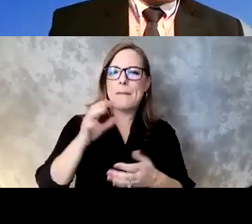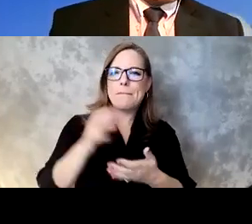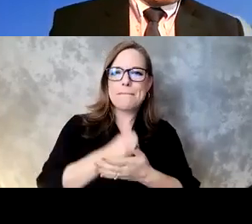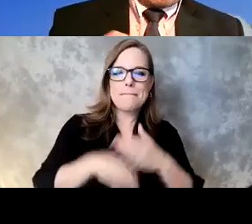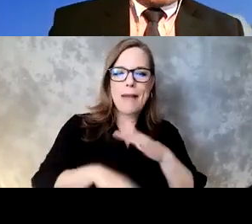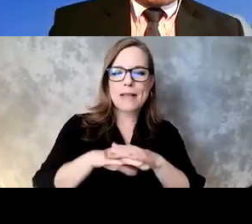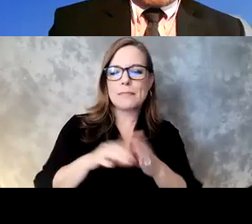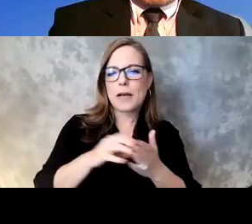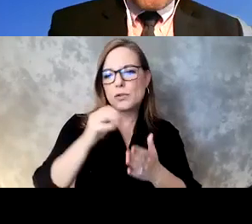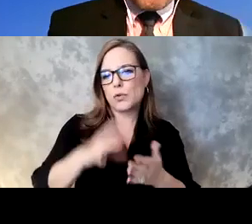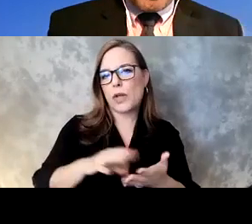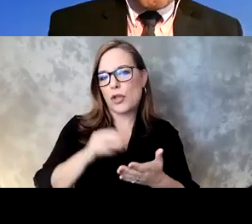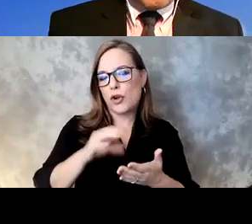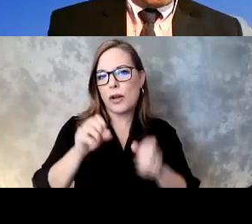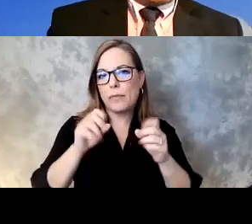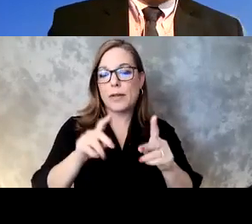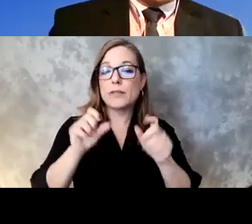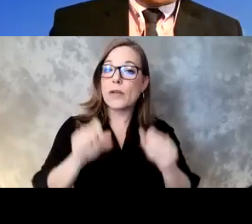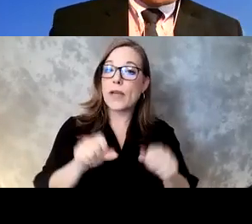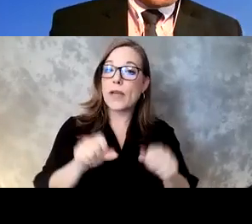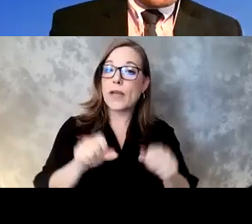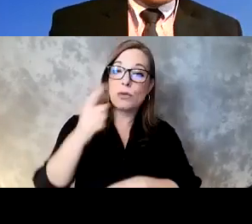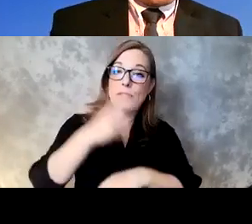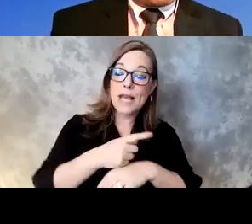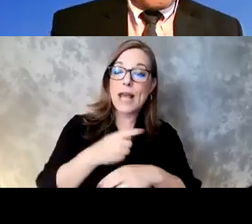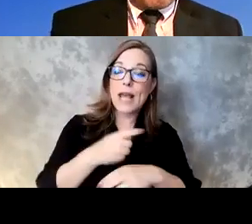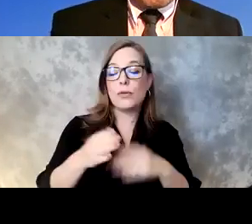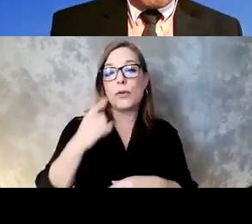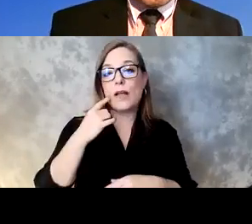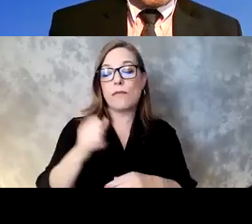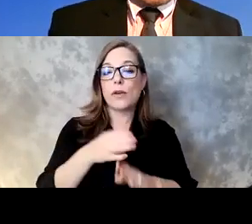partnerships with the California State Preschool Program Head Start Expanded Learning Programs